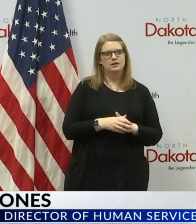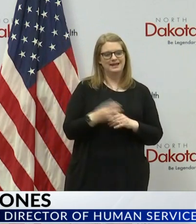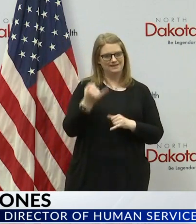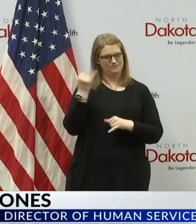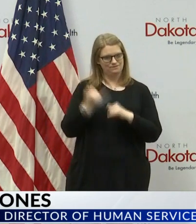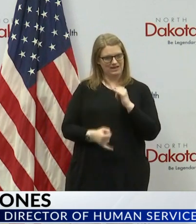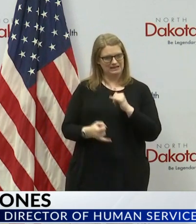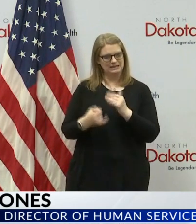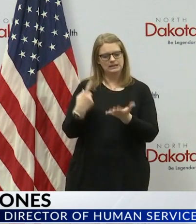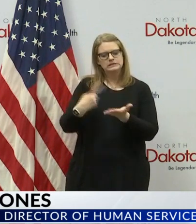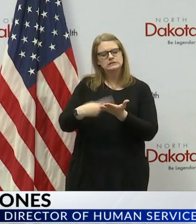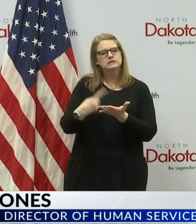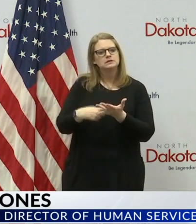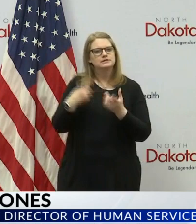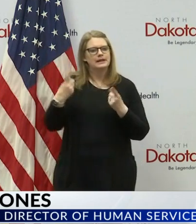SPREAD AND CONGREGATE SETTINGS